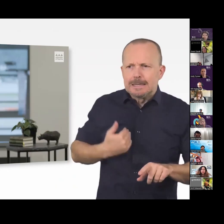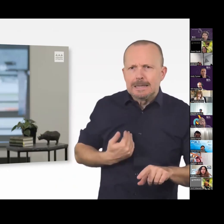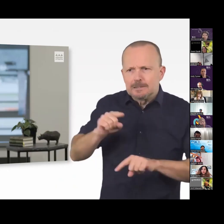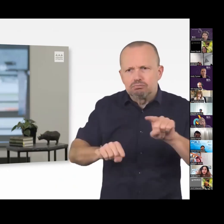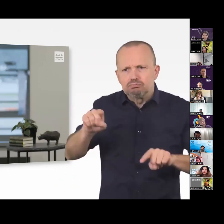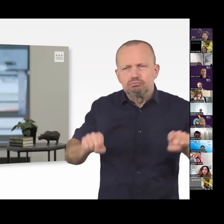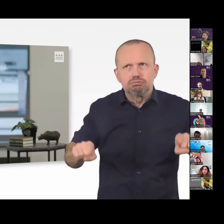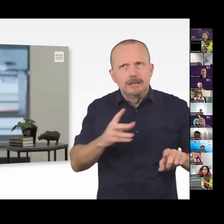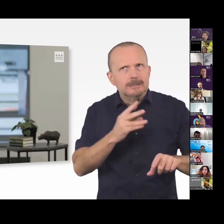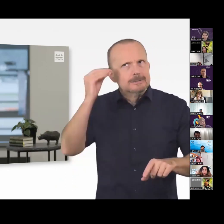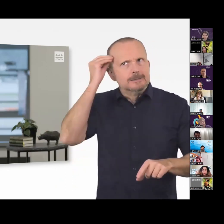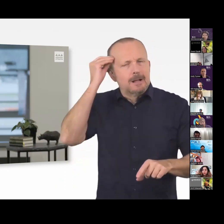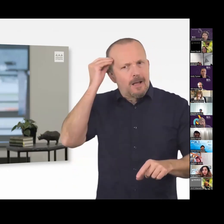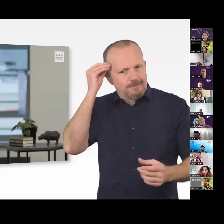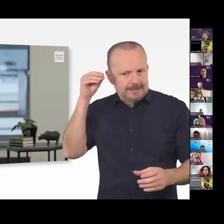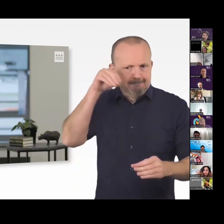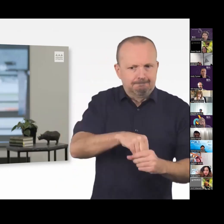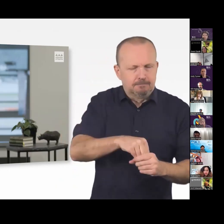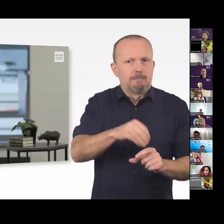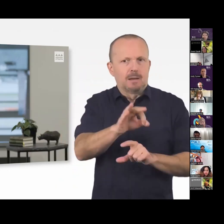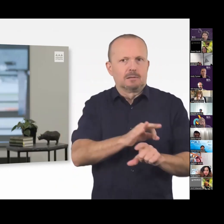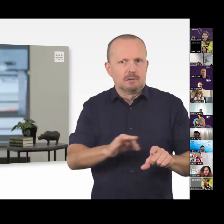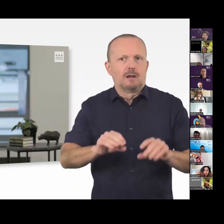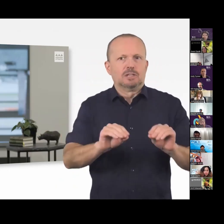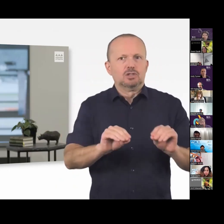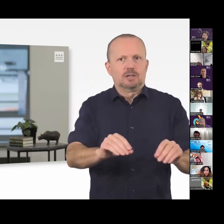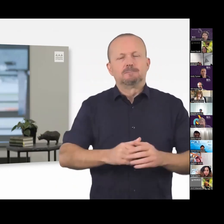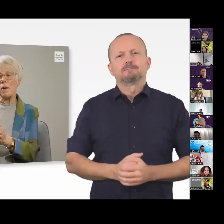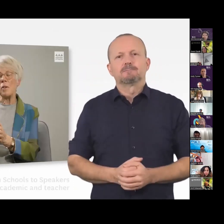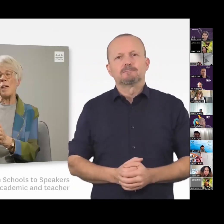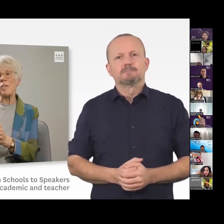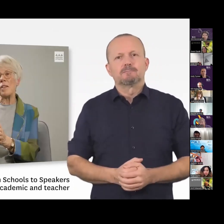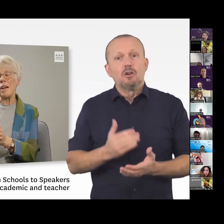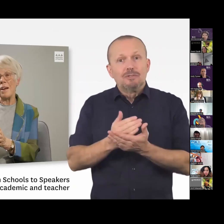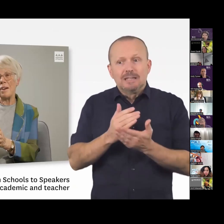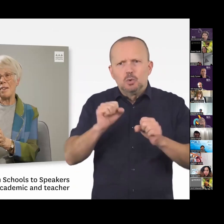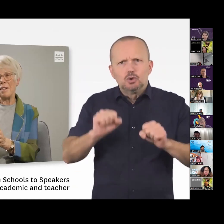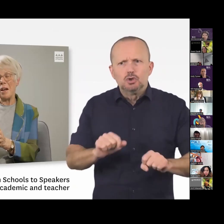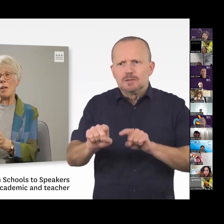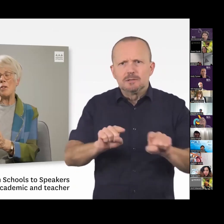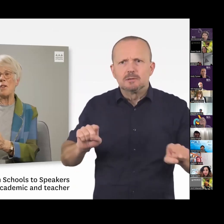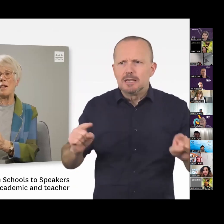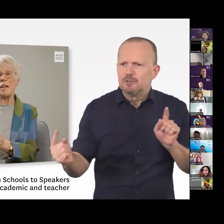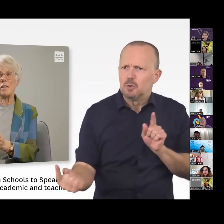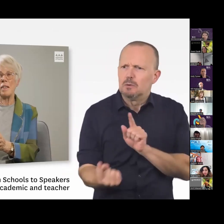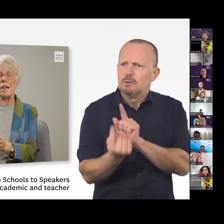And then I embed that into my design of my classroom. It's amazing how much you find out